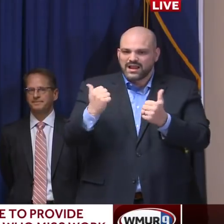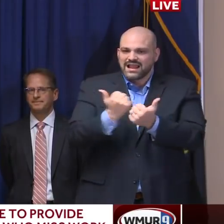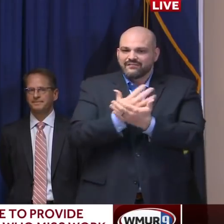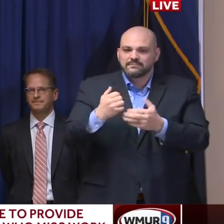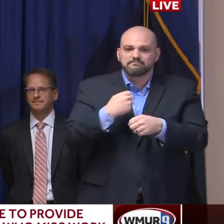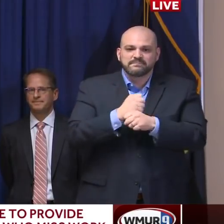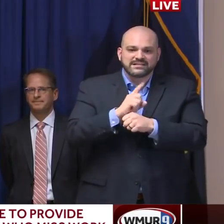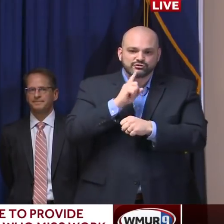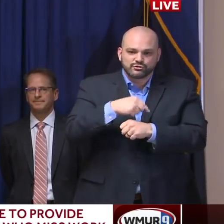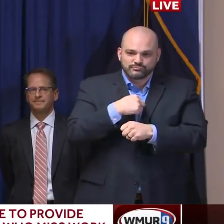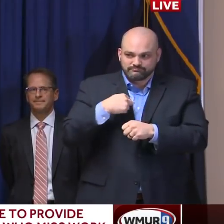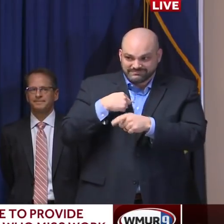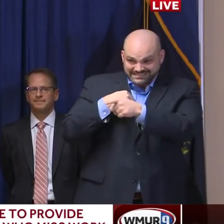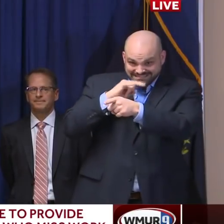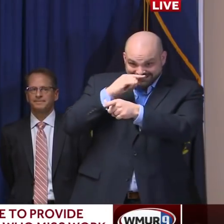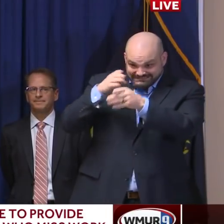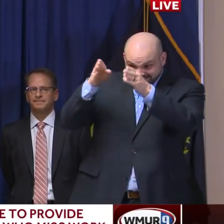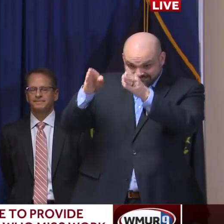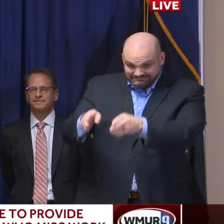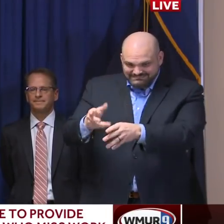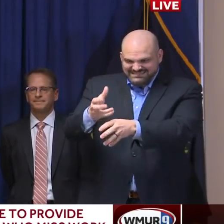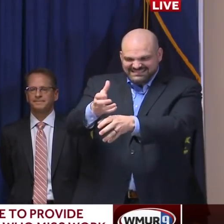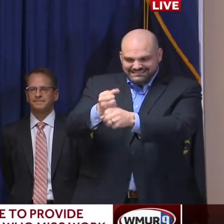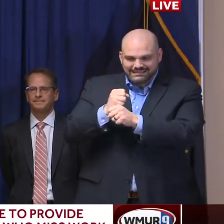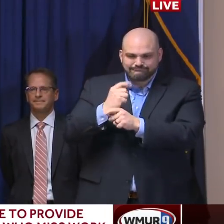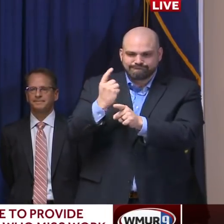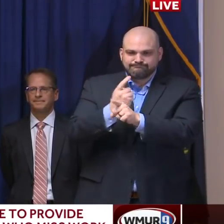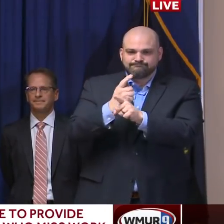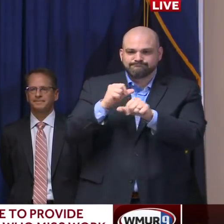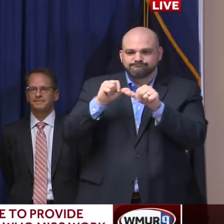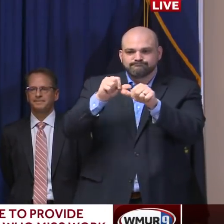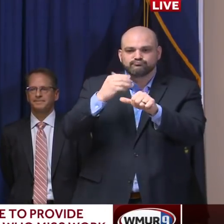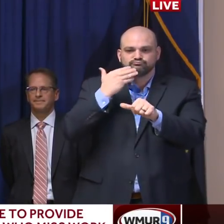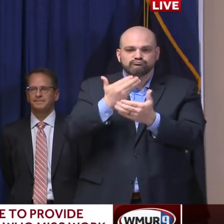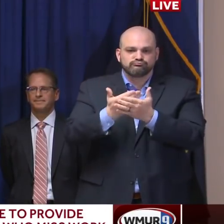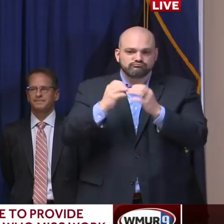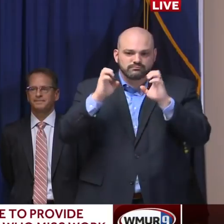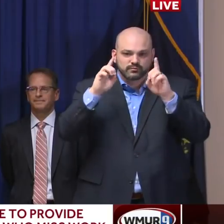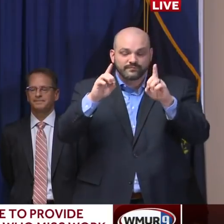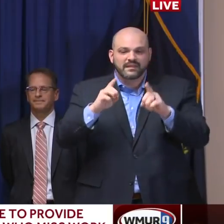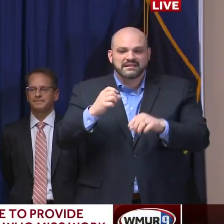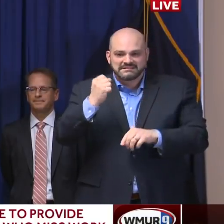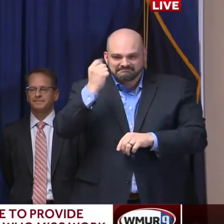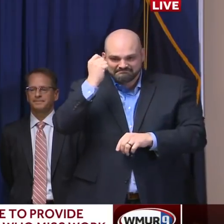WE ARE DOING EVERY THING WE CAN TO ENSURE STUDENTS RECEIVE THE EDUCATION THEY DESERVE ACROSS NEW HAMPSHIRE.